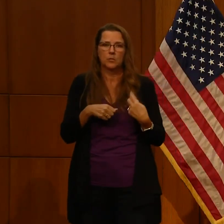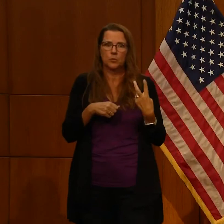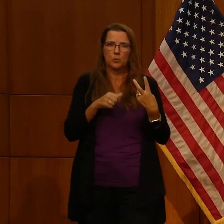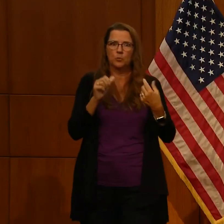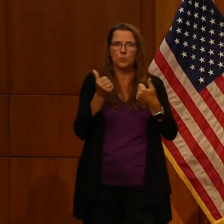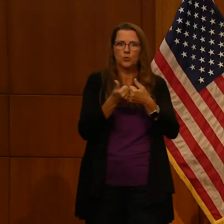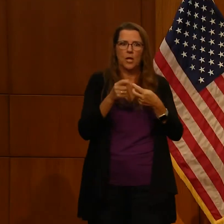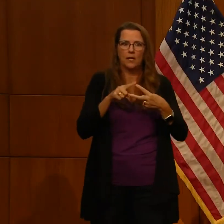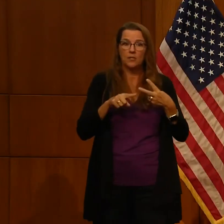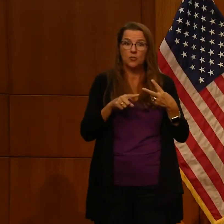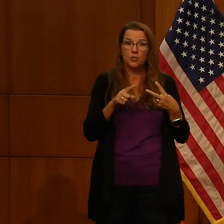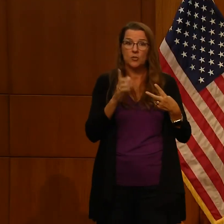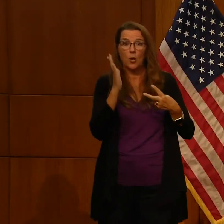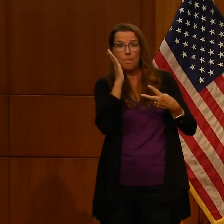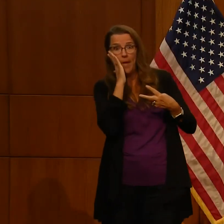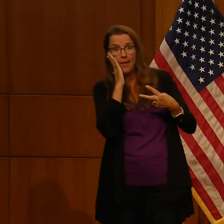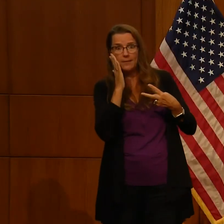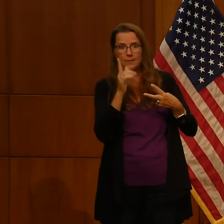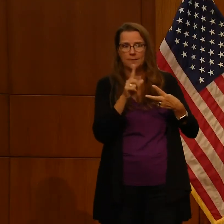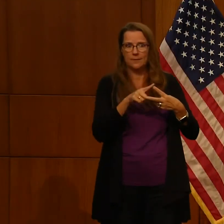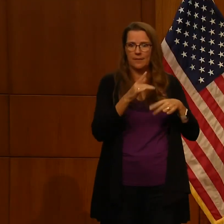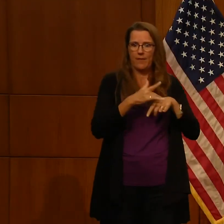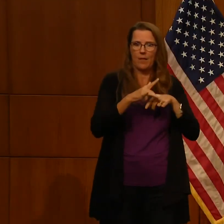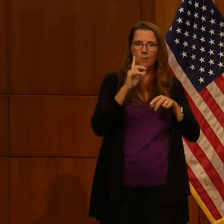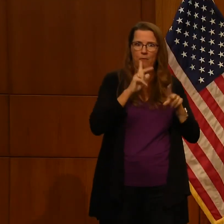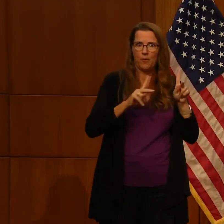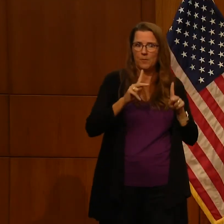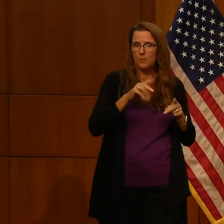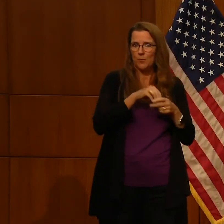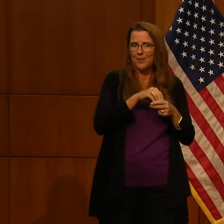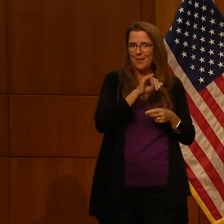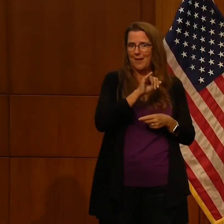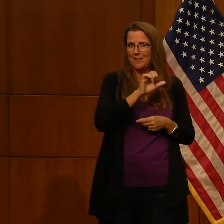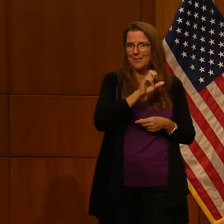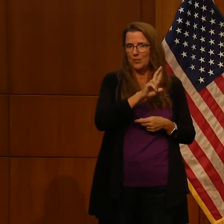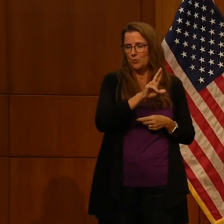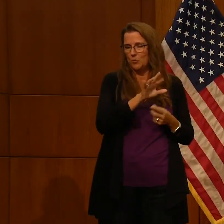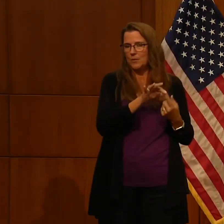REALLY WHERE A LOT OF CHALLENGES BUT TWO OF THOSE